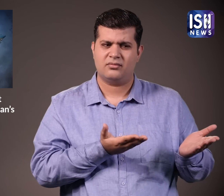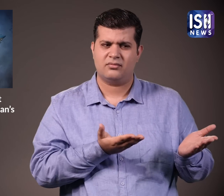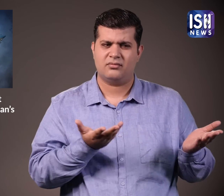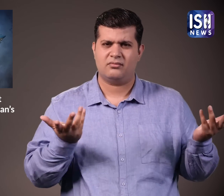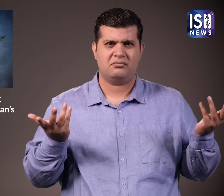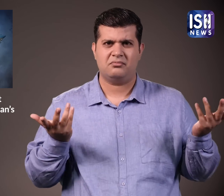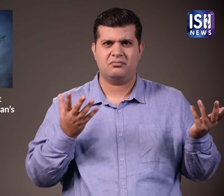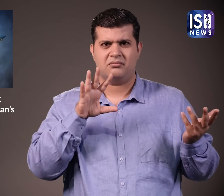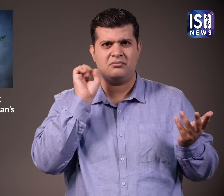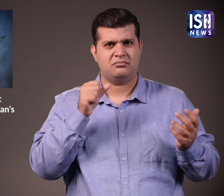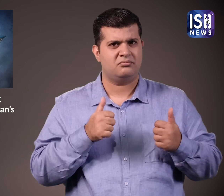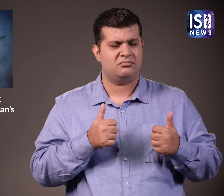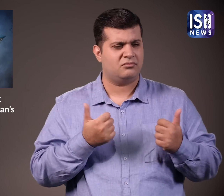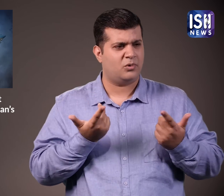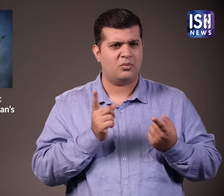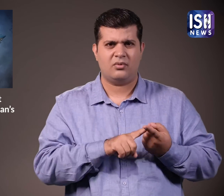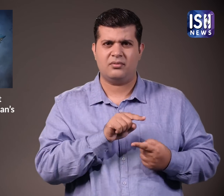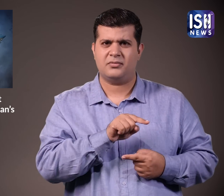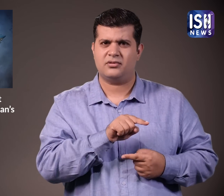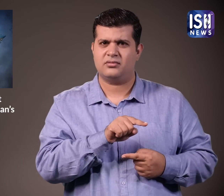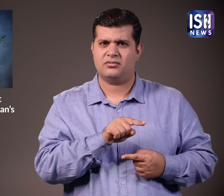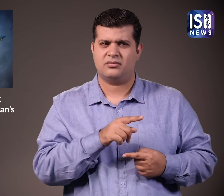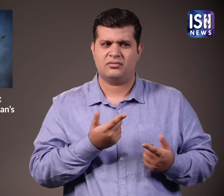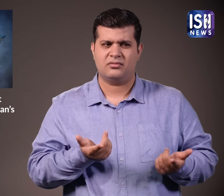But none of them knew the reason.